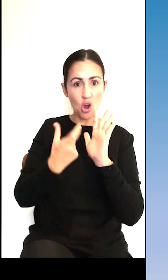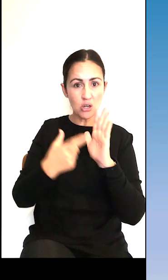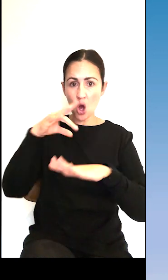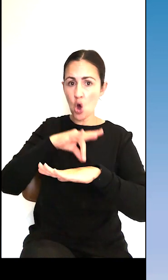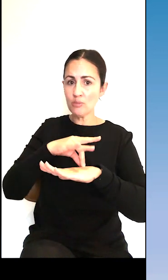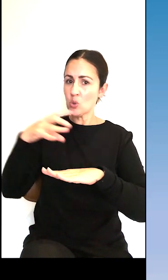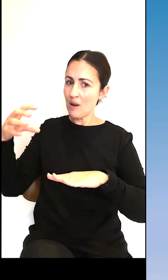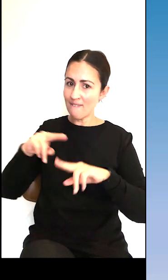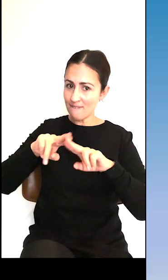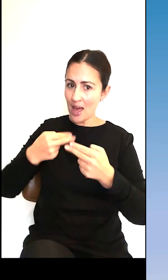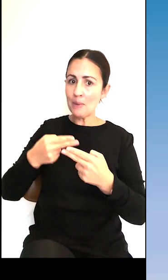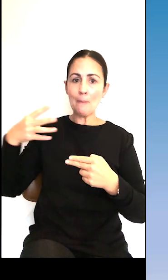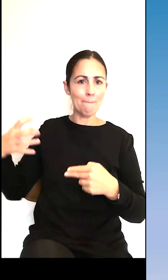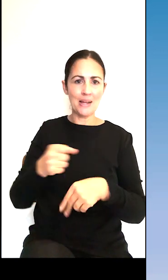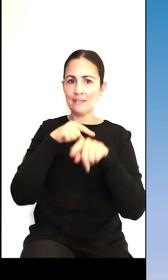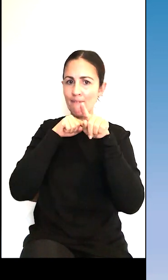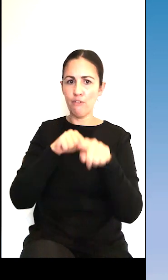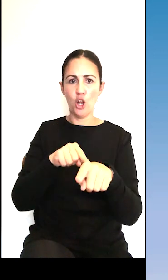a person no longer has decision making capacity,